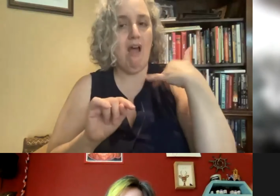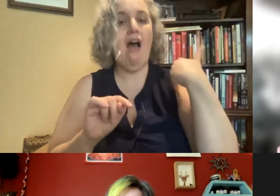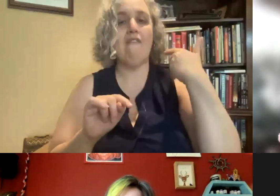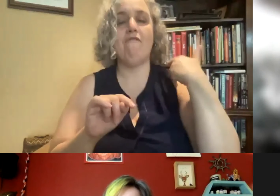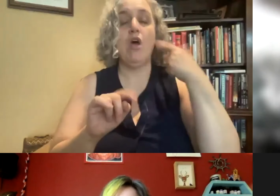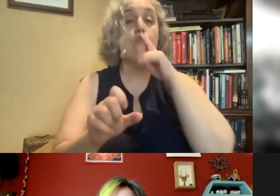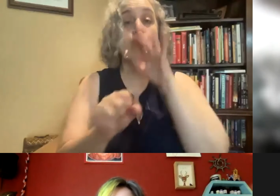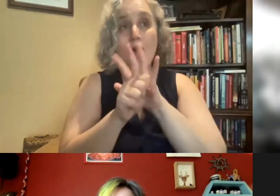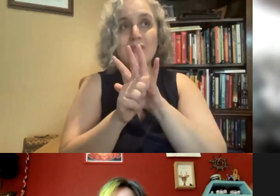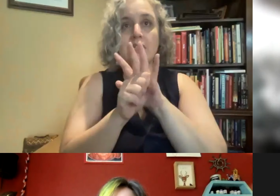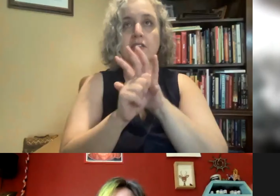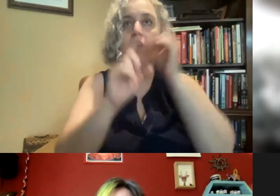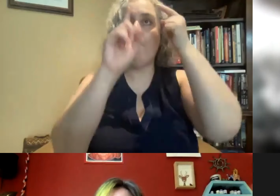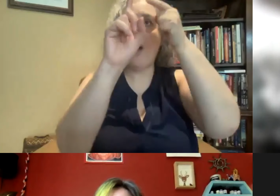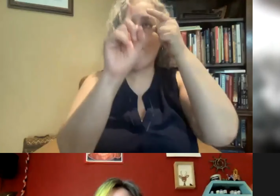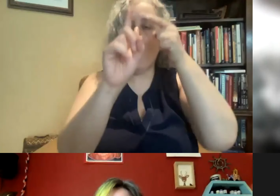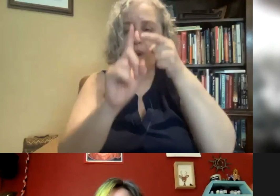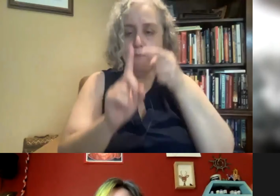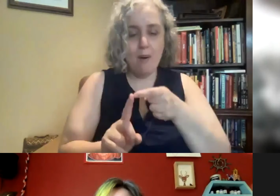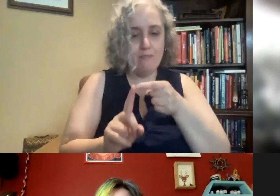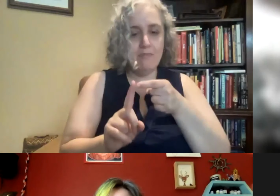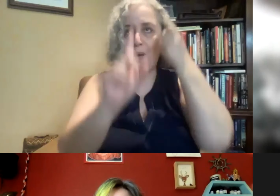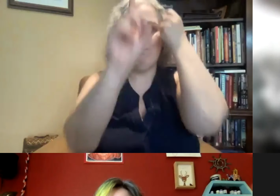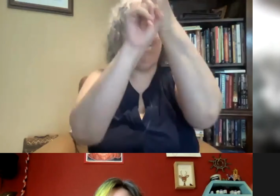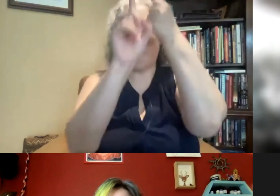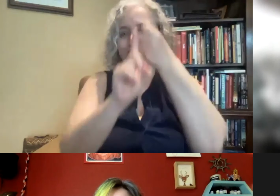neither the utopia or